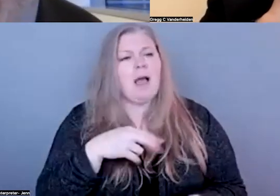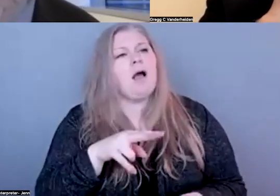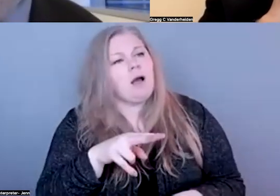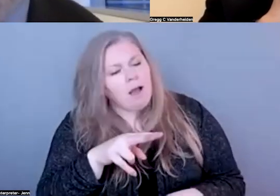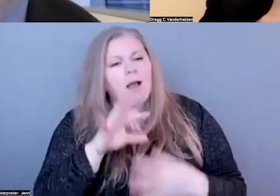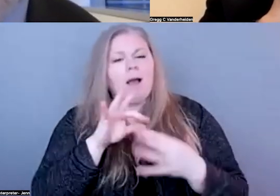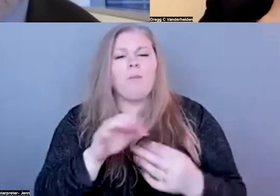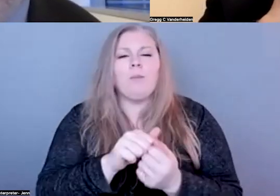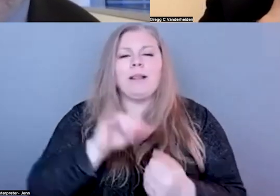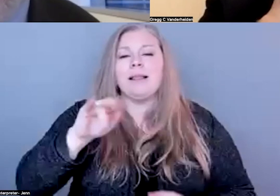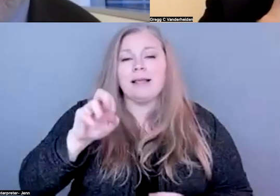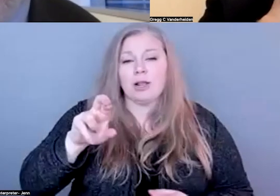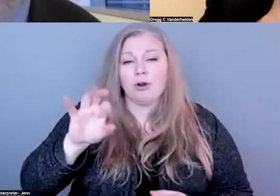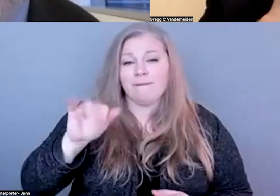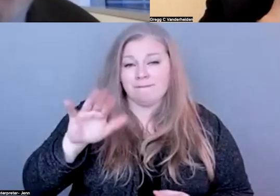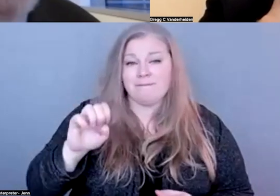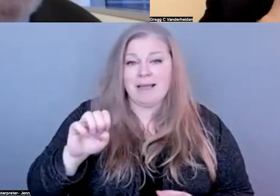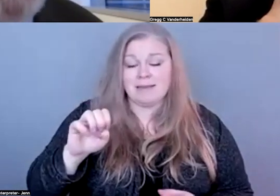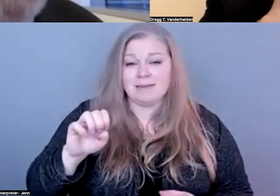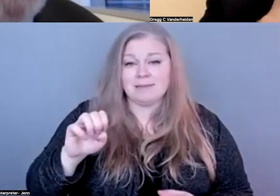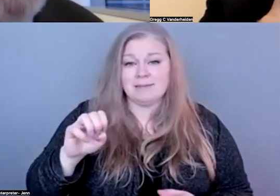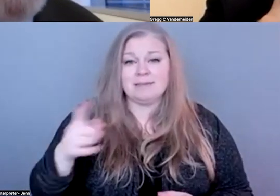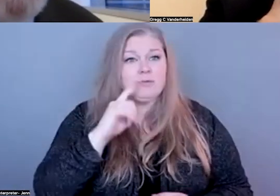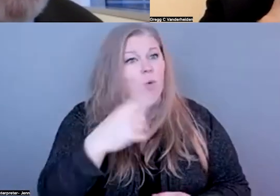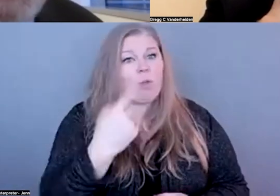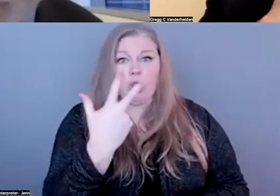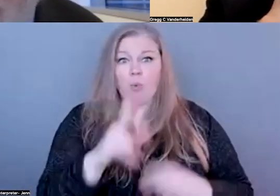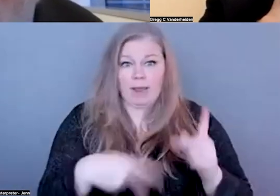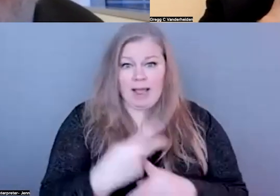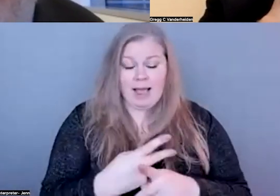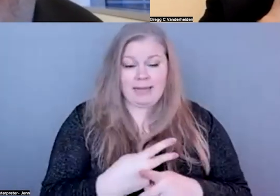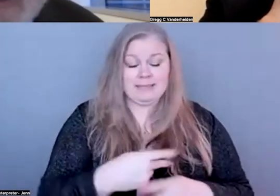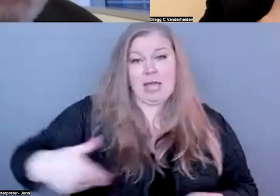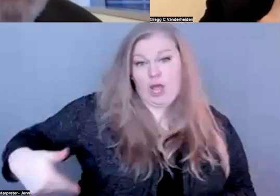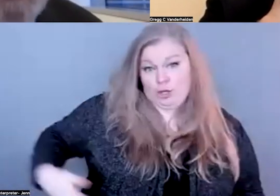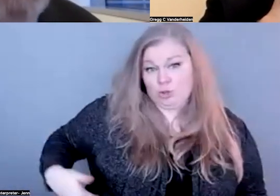he said that there are only three kinds: there are intuitive interfaces, like you